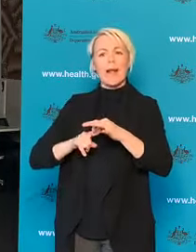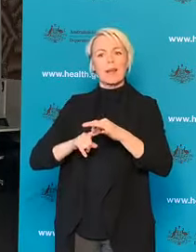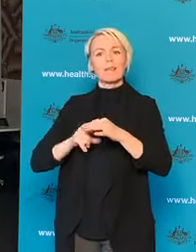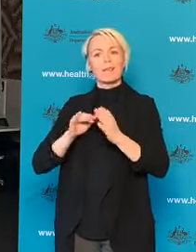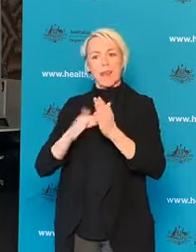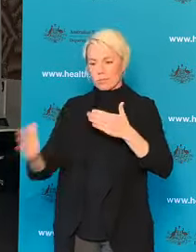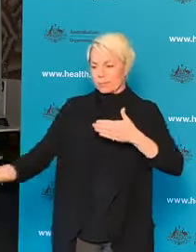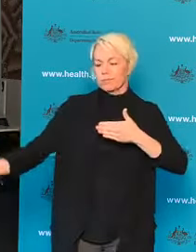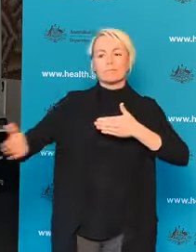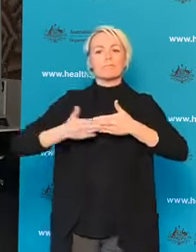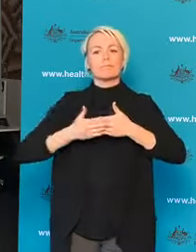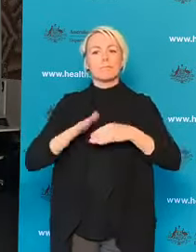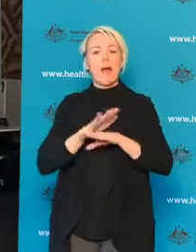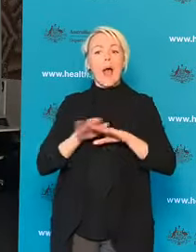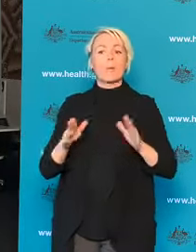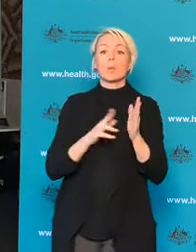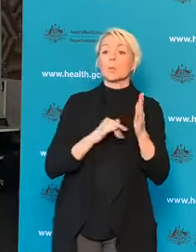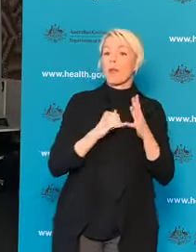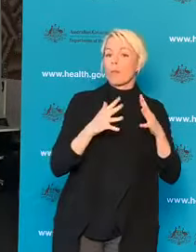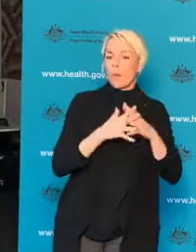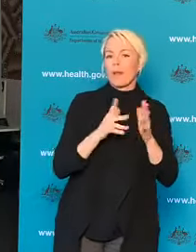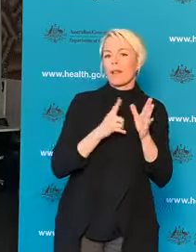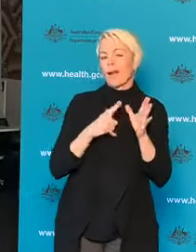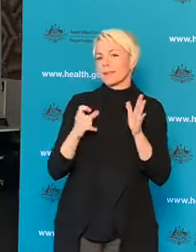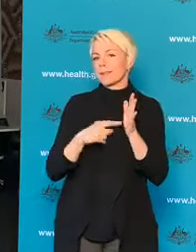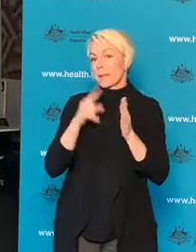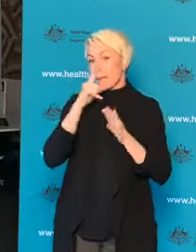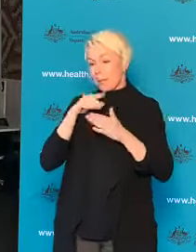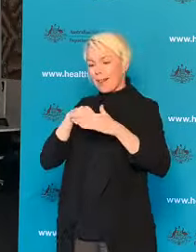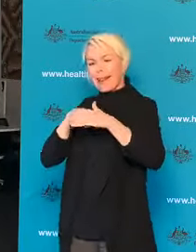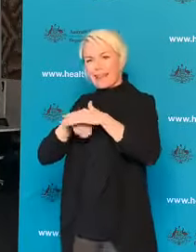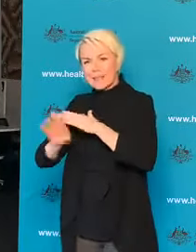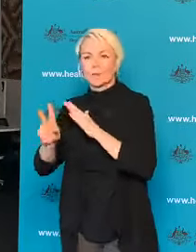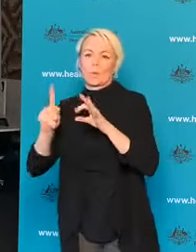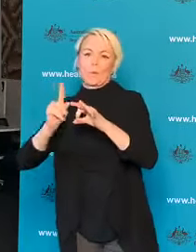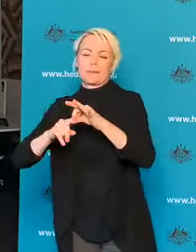Is there evidence outside of Victoria that we are seeing a second wave